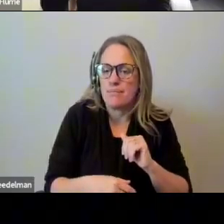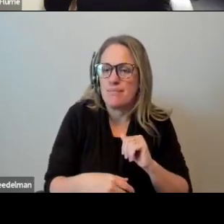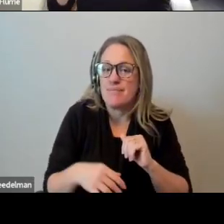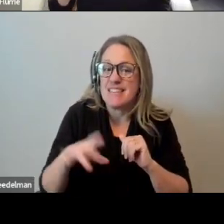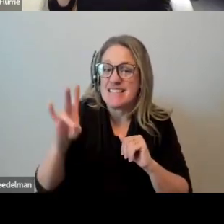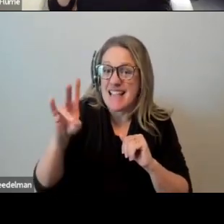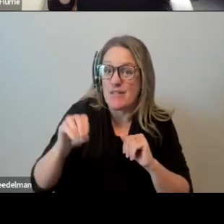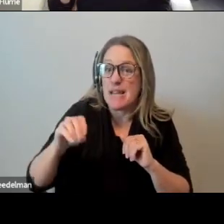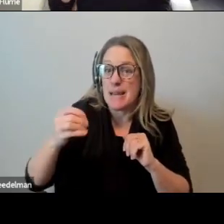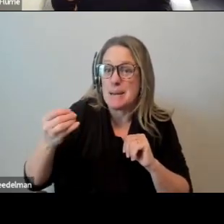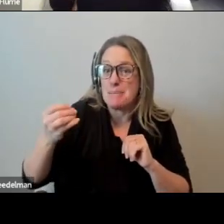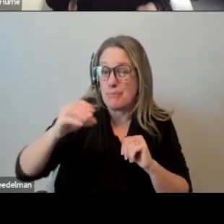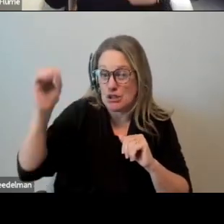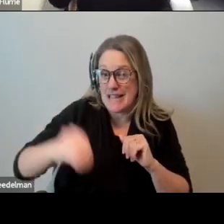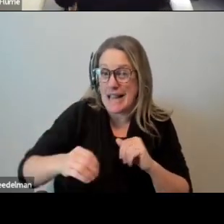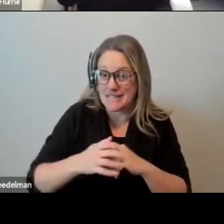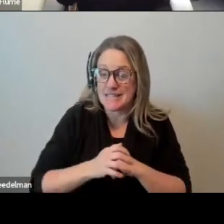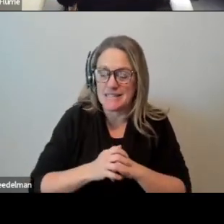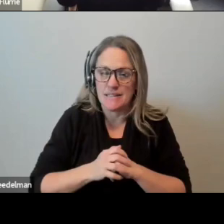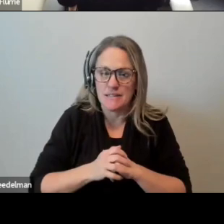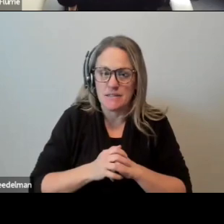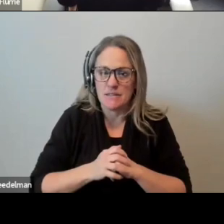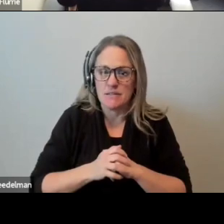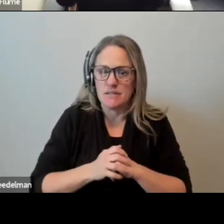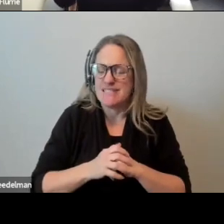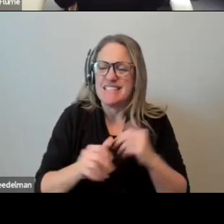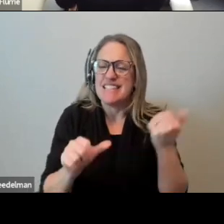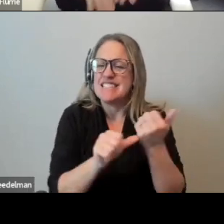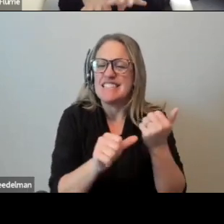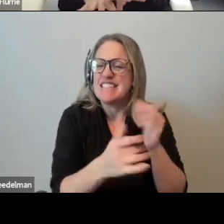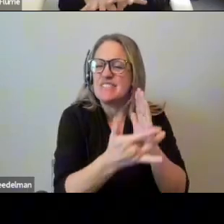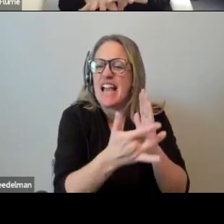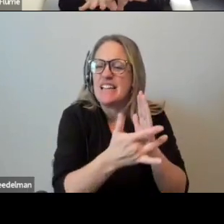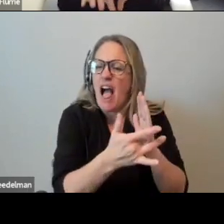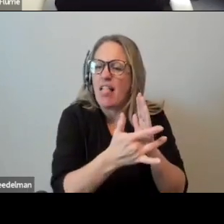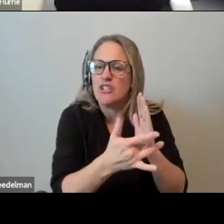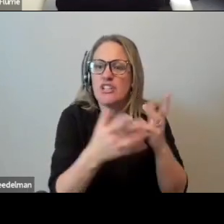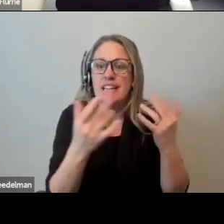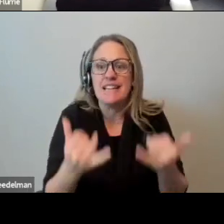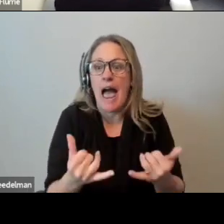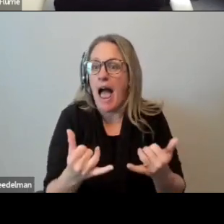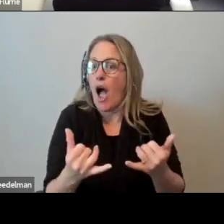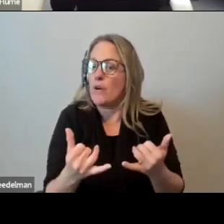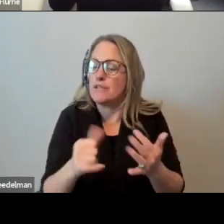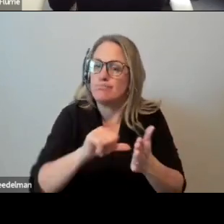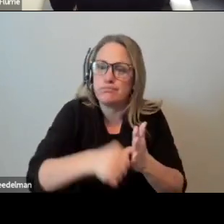Assistive technology is not this niche thing anymore. It is absolutely embedded. We all pinch and zoom,